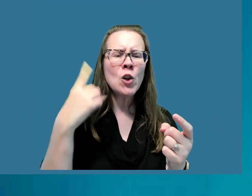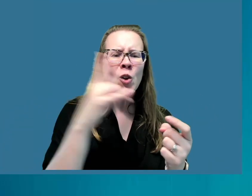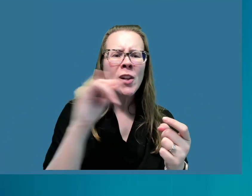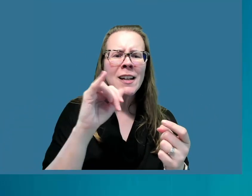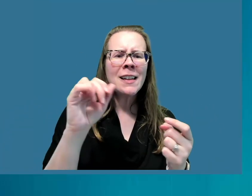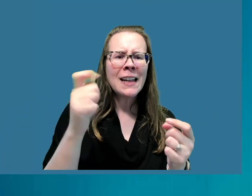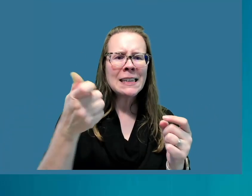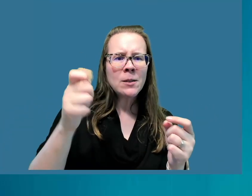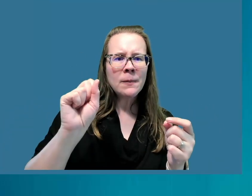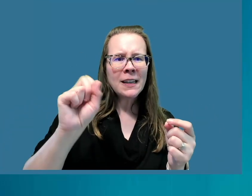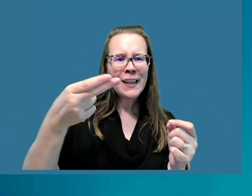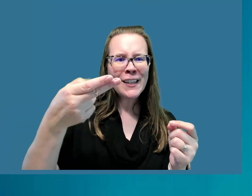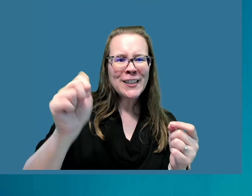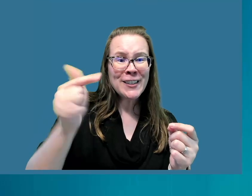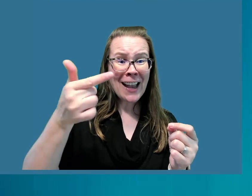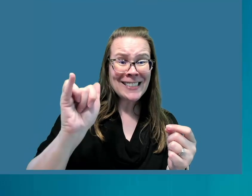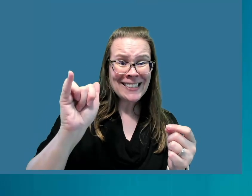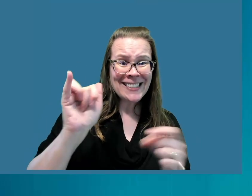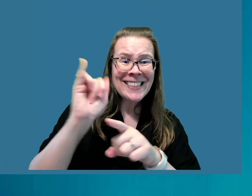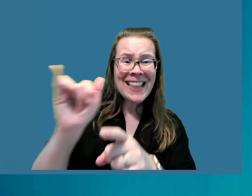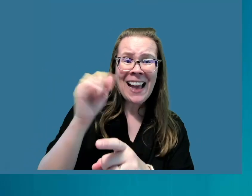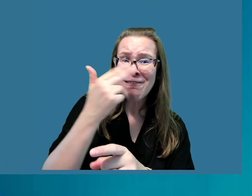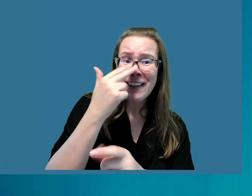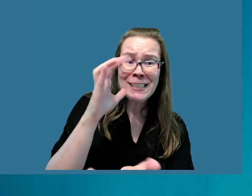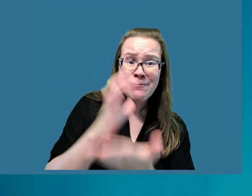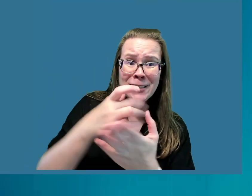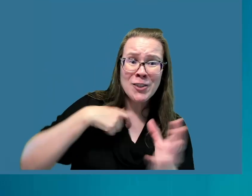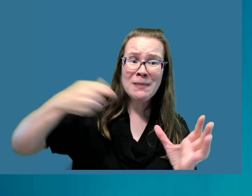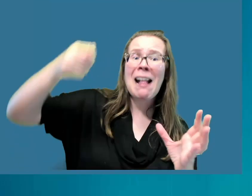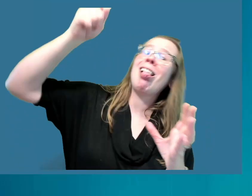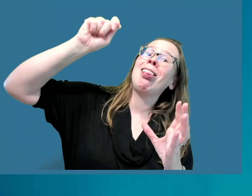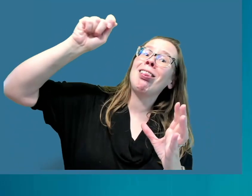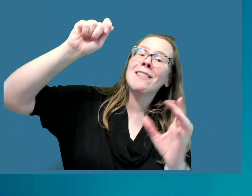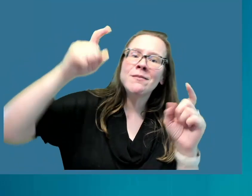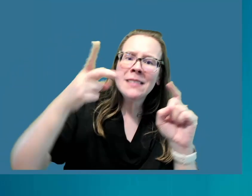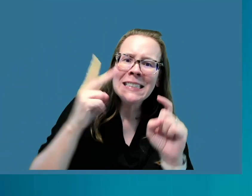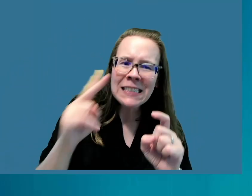cookie dough. So in this picture, I'm in my classroom harassing middle school students,